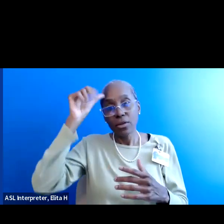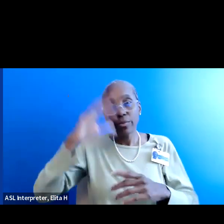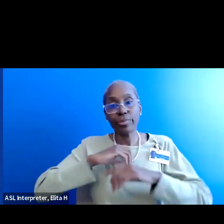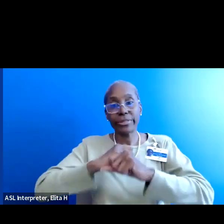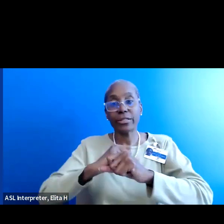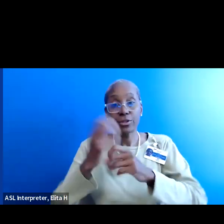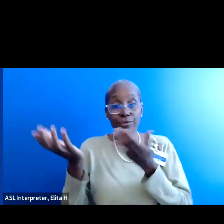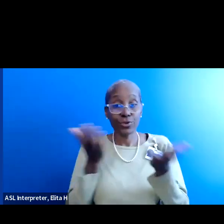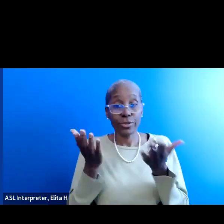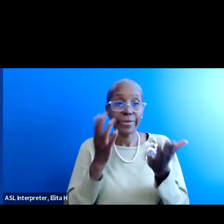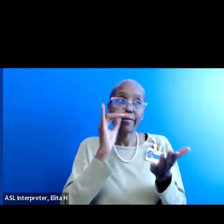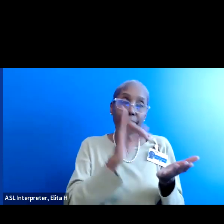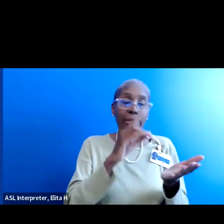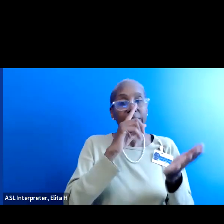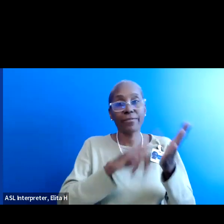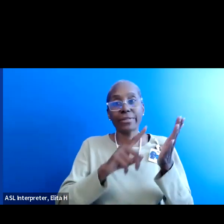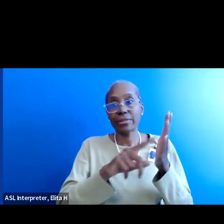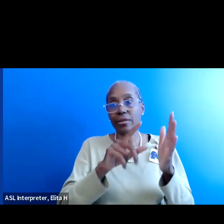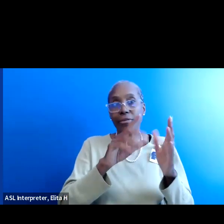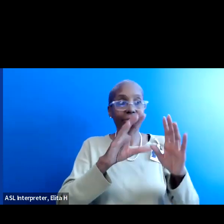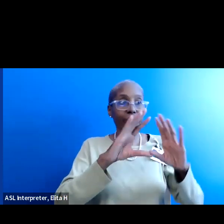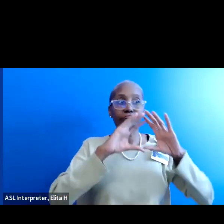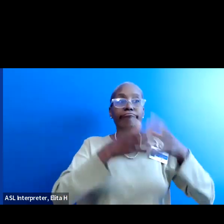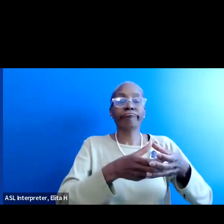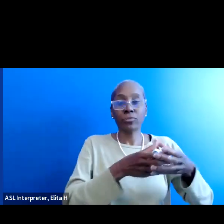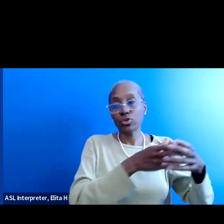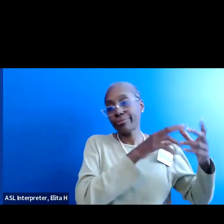is the investigative agency that comes in to investigate abuse in that